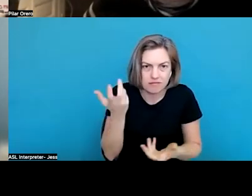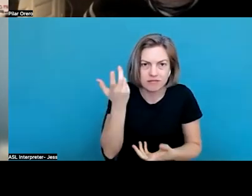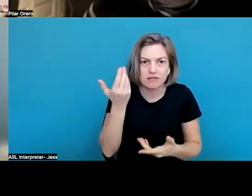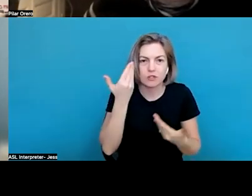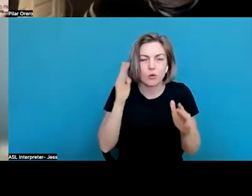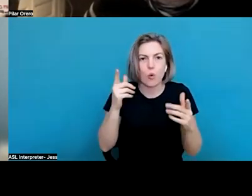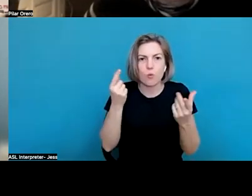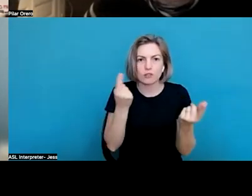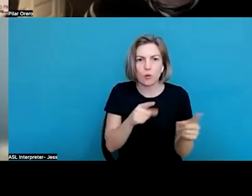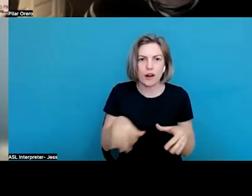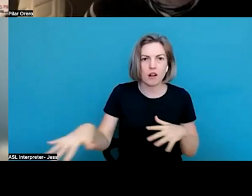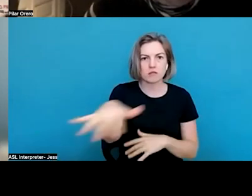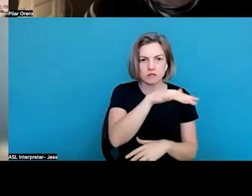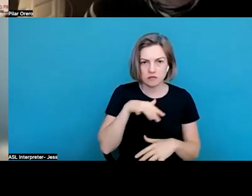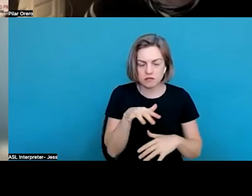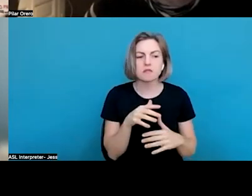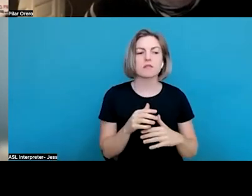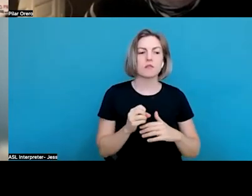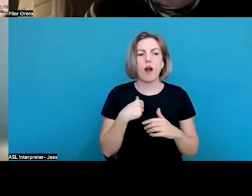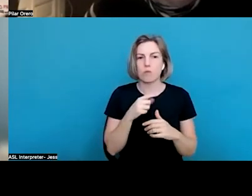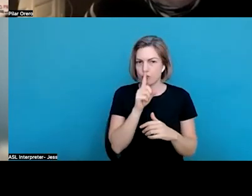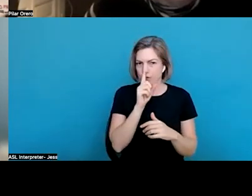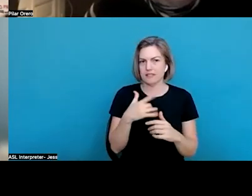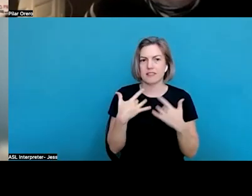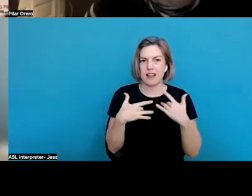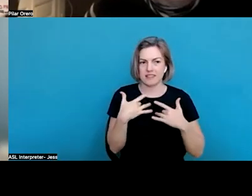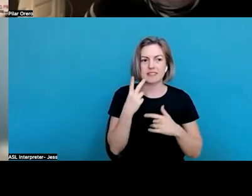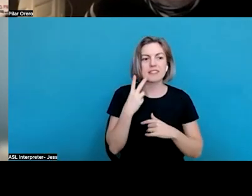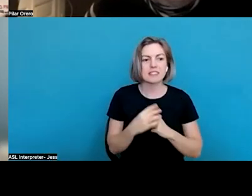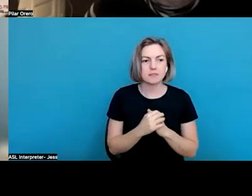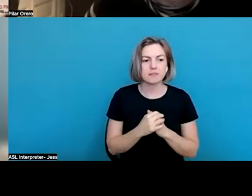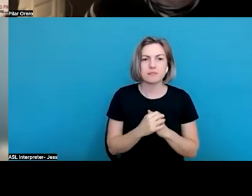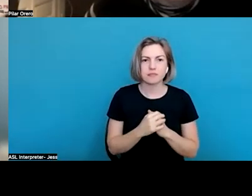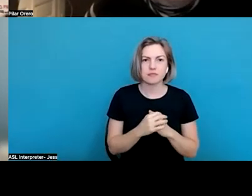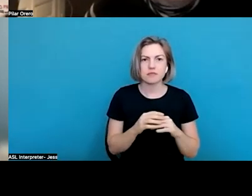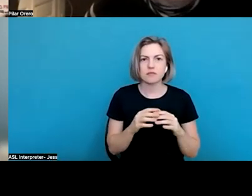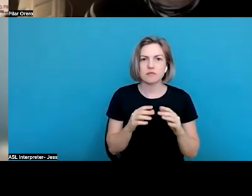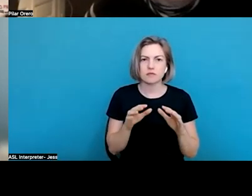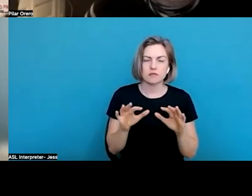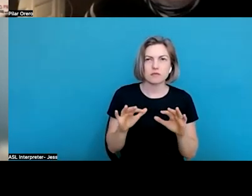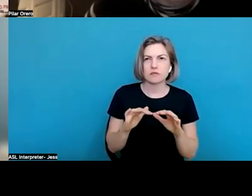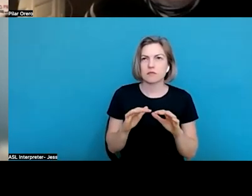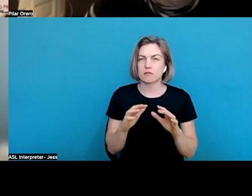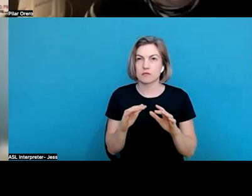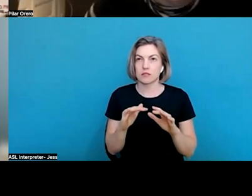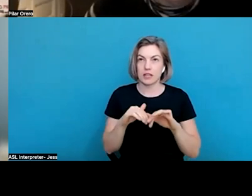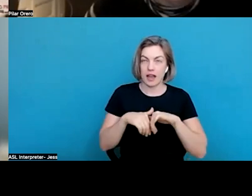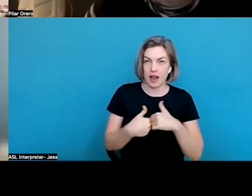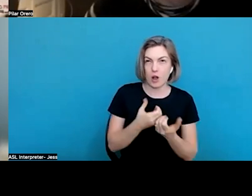So I really am excited to see our understanding of the ways to design those experiences.